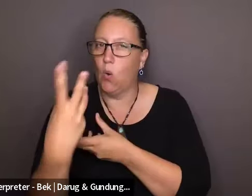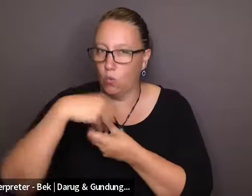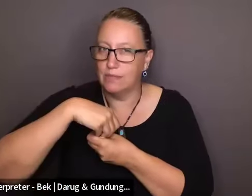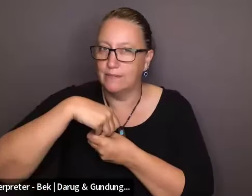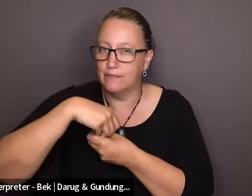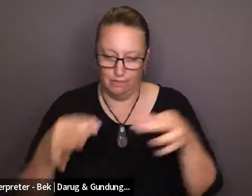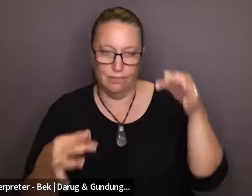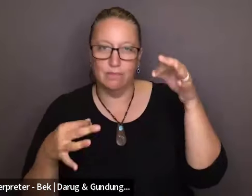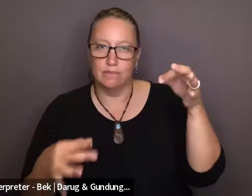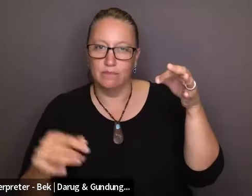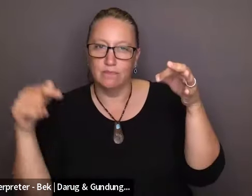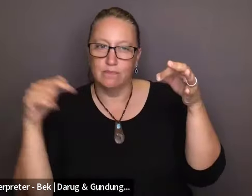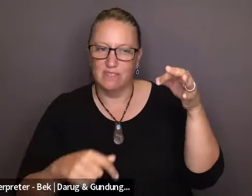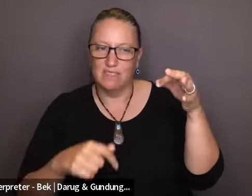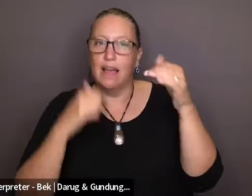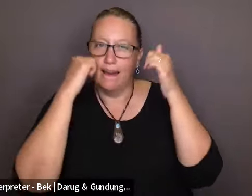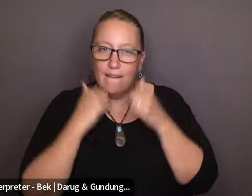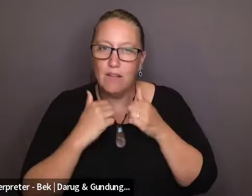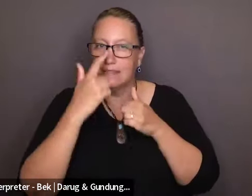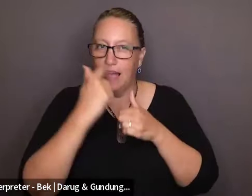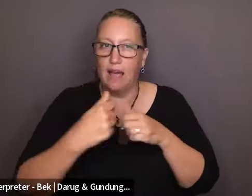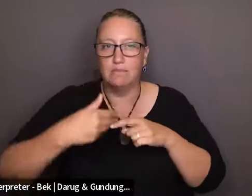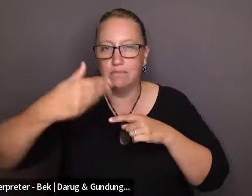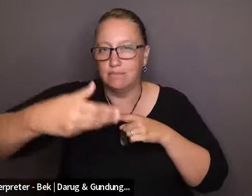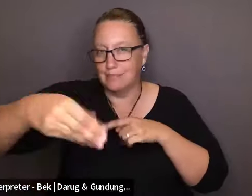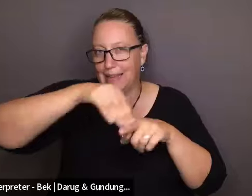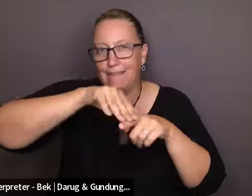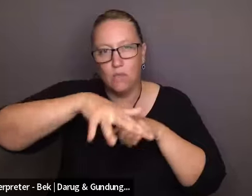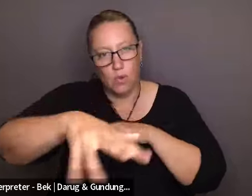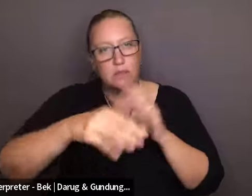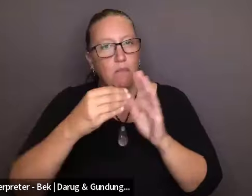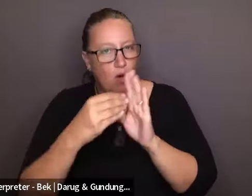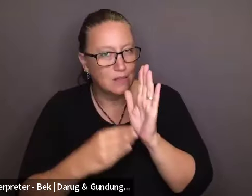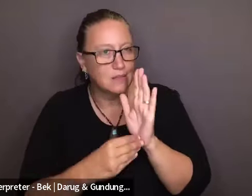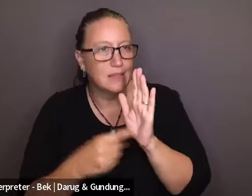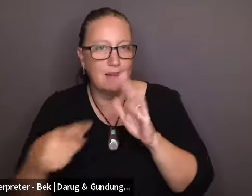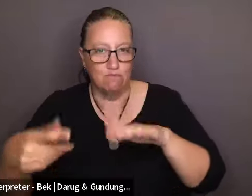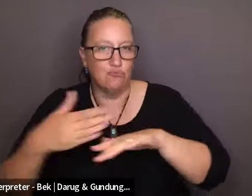designed to support collaborative inclusive research that produces